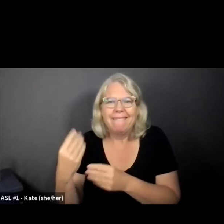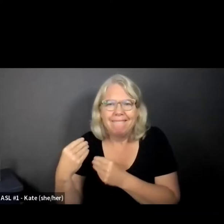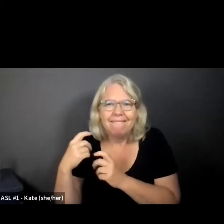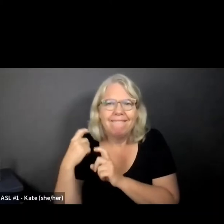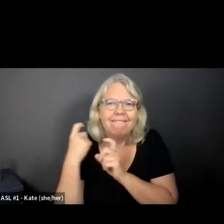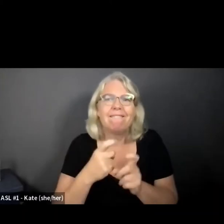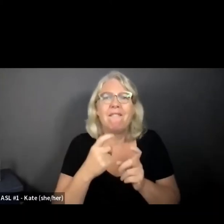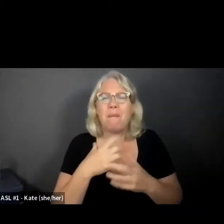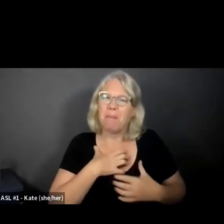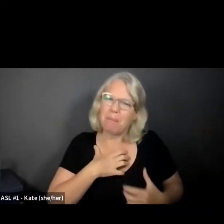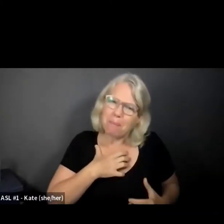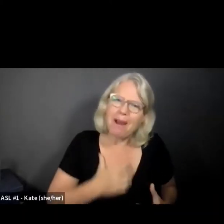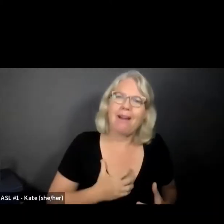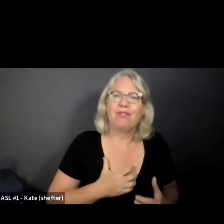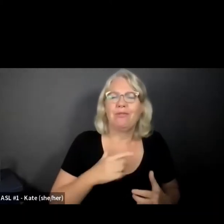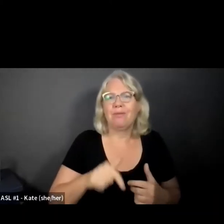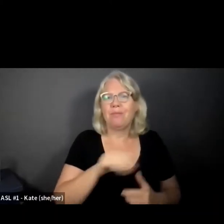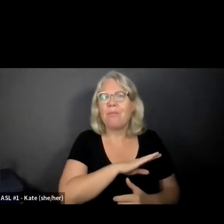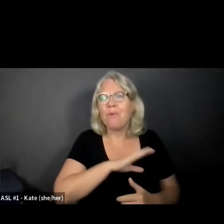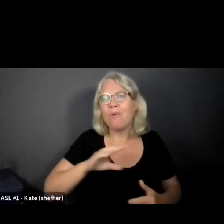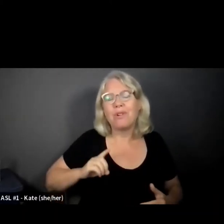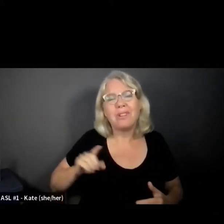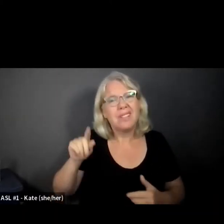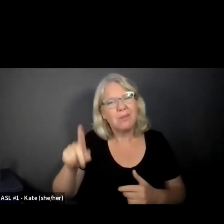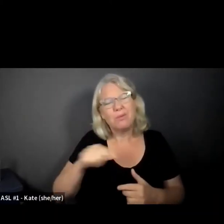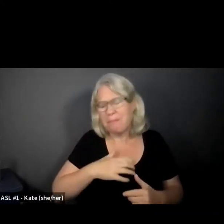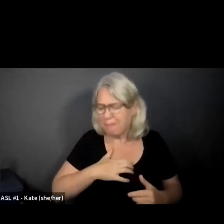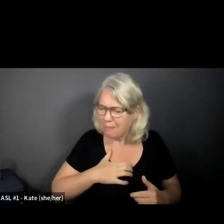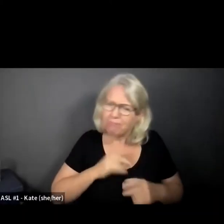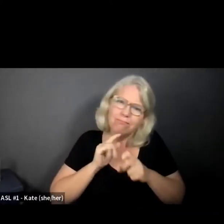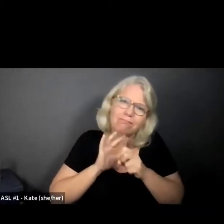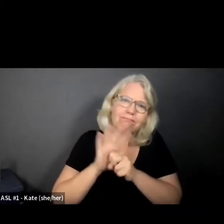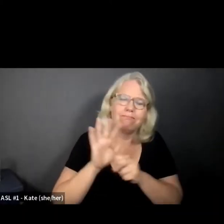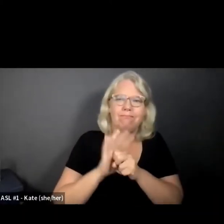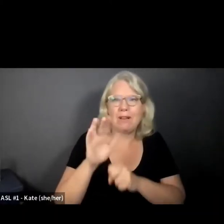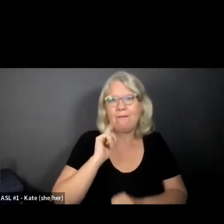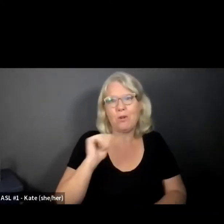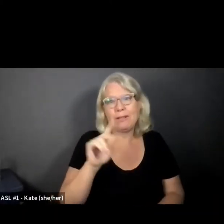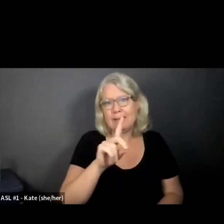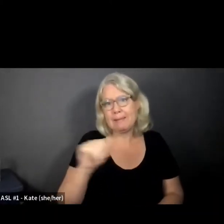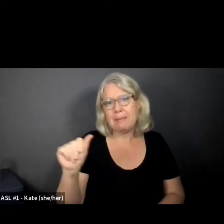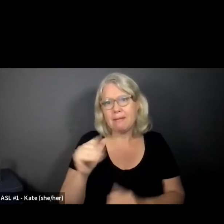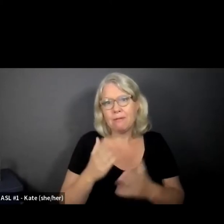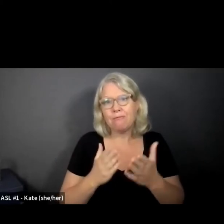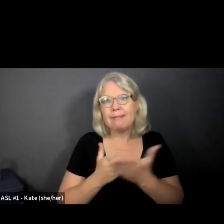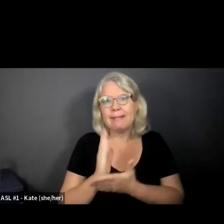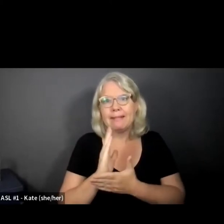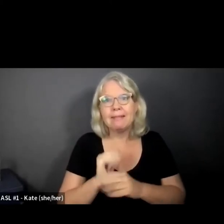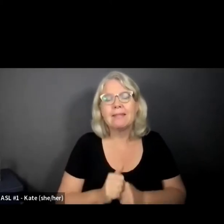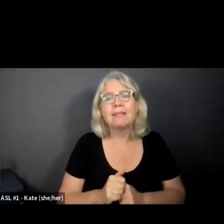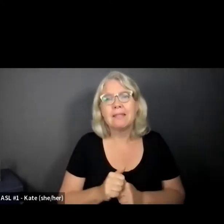JOHN WAS A PASSIONATE ADVOCATE FOR DISABILITY RIGHTS AND HAS HAD AN IMPACT ON THE DISABILITY